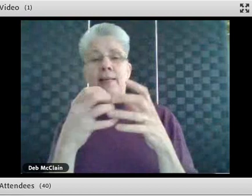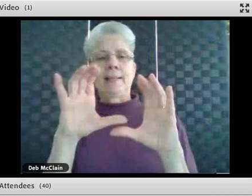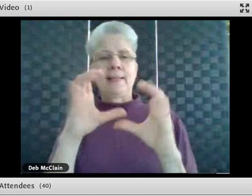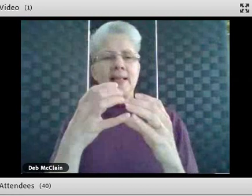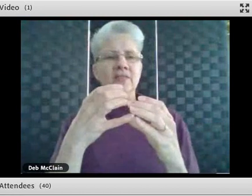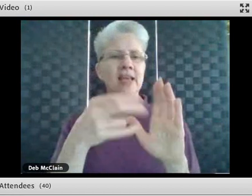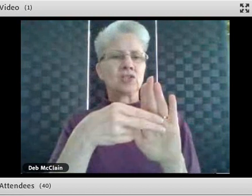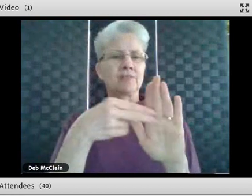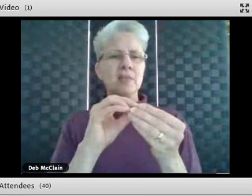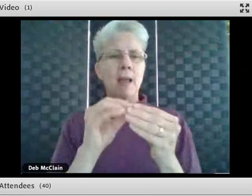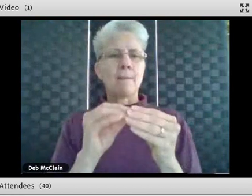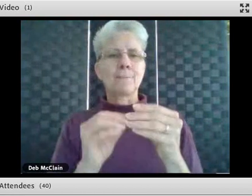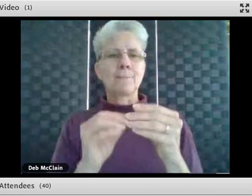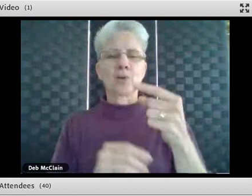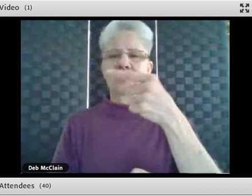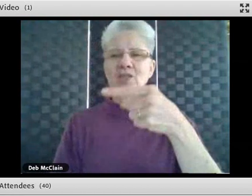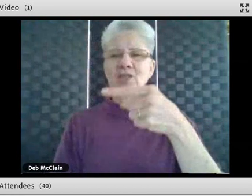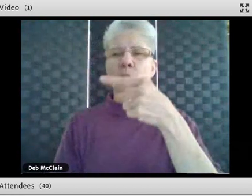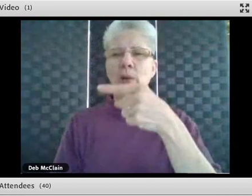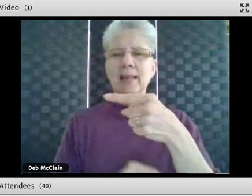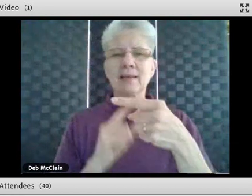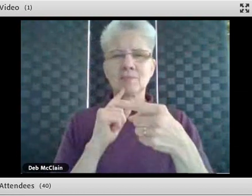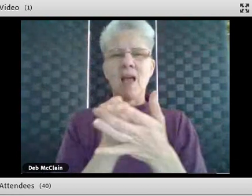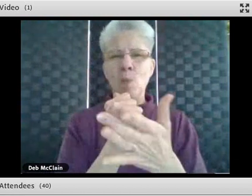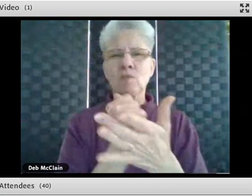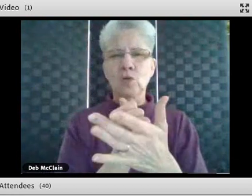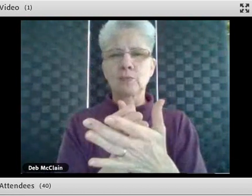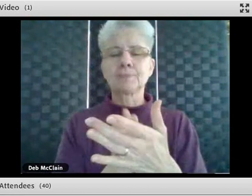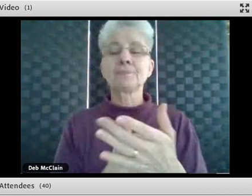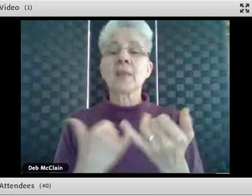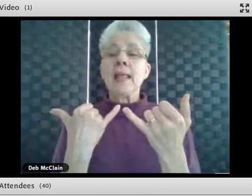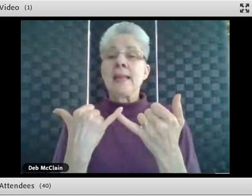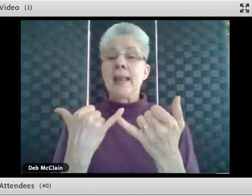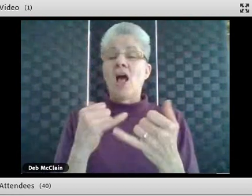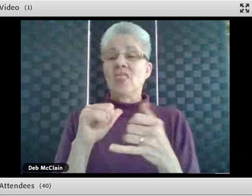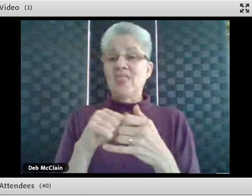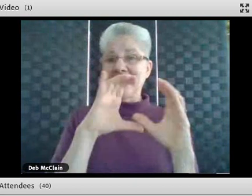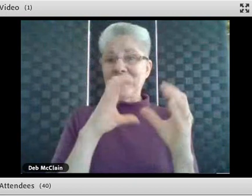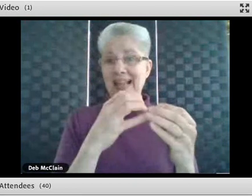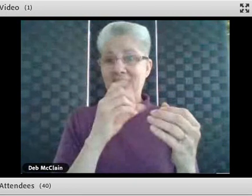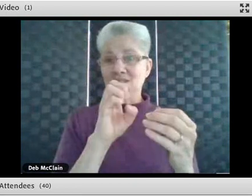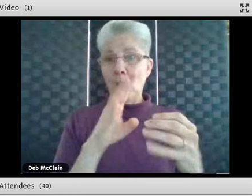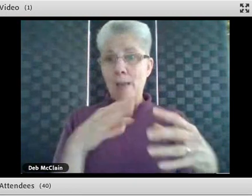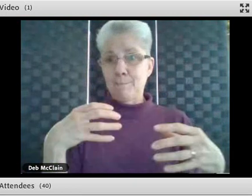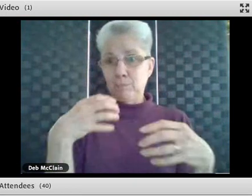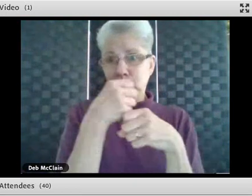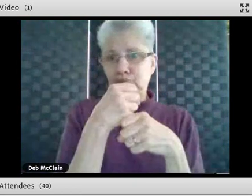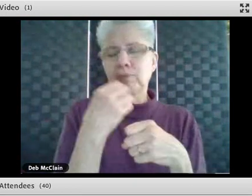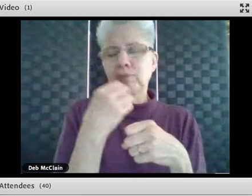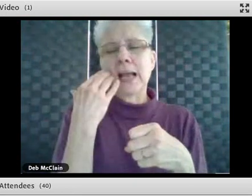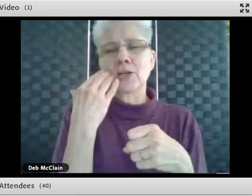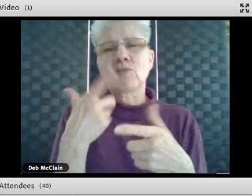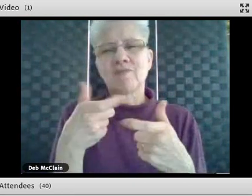this is really, really handy, so... Okay. So, that's Class Web in a nutshell. I know I kind of -- kind of quick,